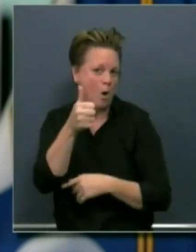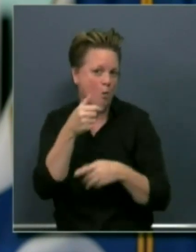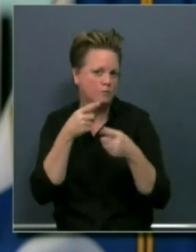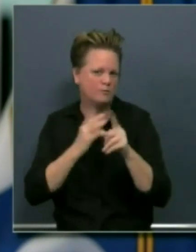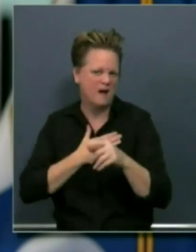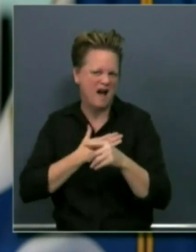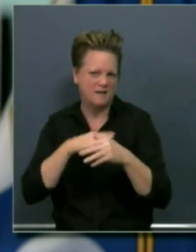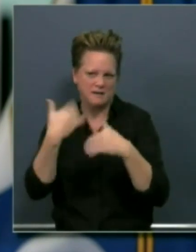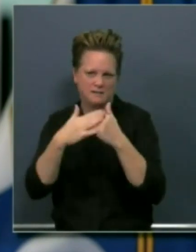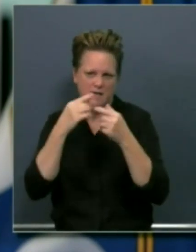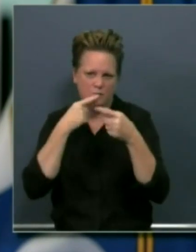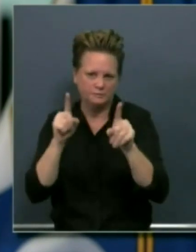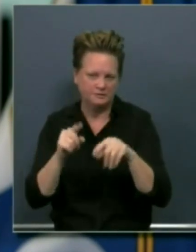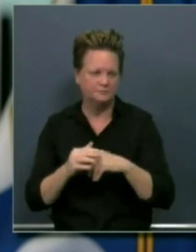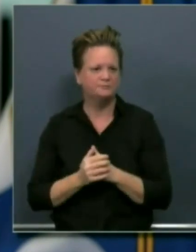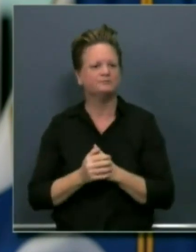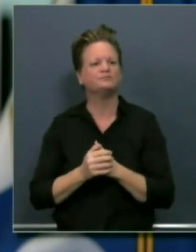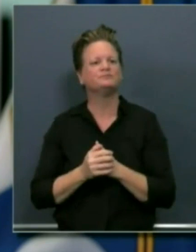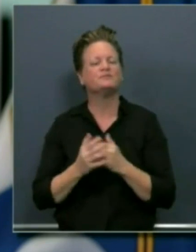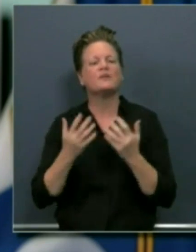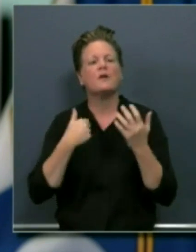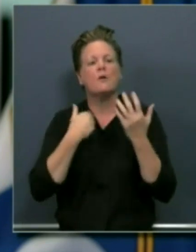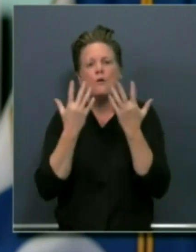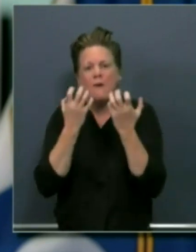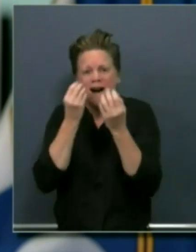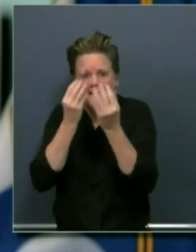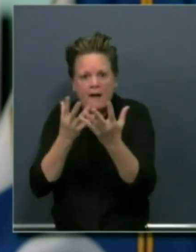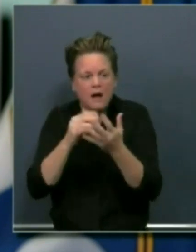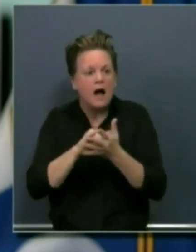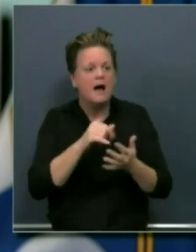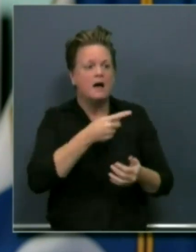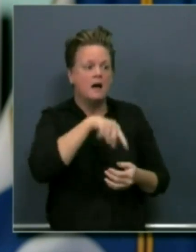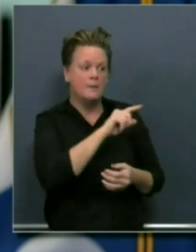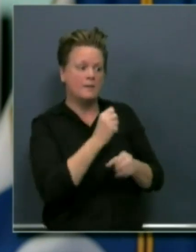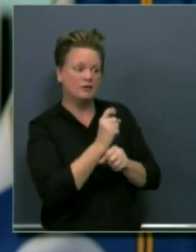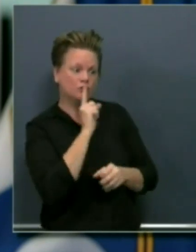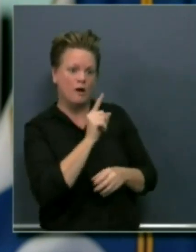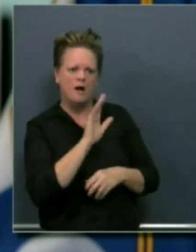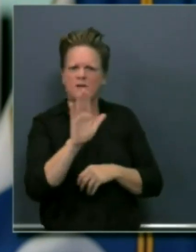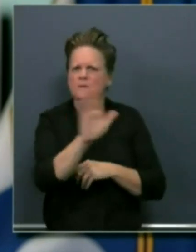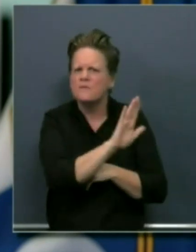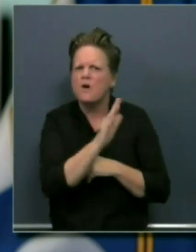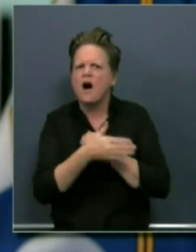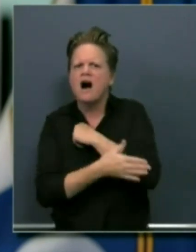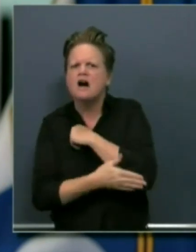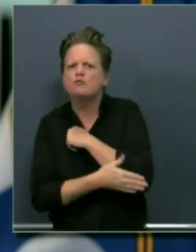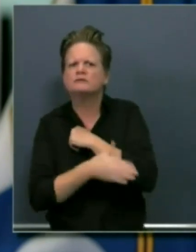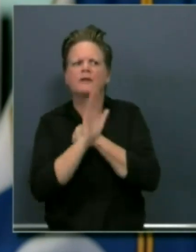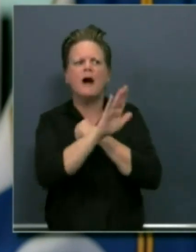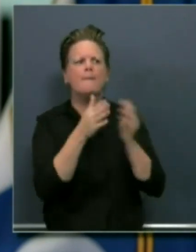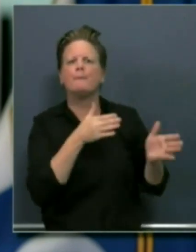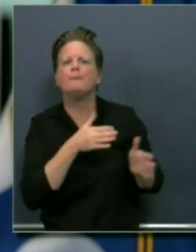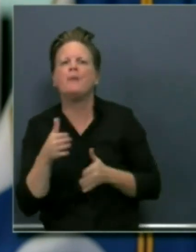ARE VERY CLOSE AND TOMORROW WILL BE MAKING SOME ANNOUNCEMENTS OF THE COUNTY 7 ALREADY. IN THAT SPACE IN